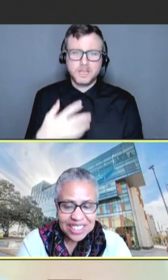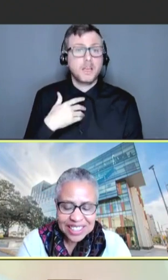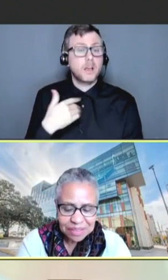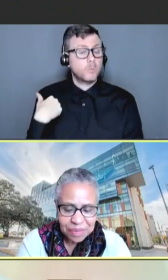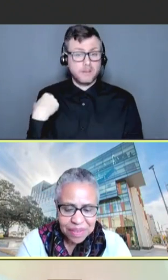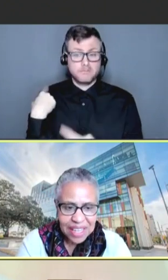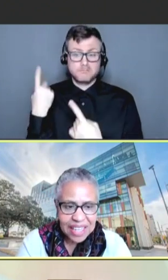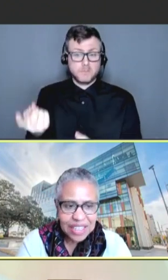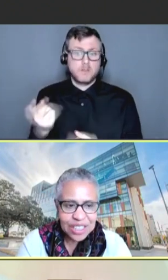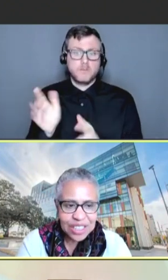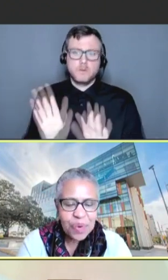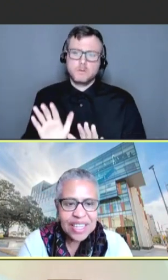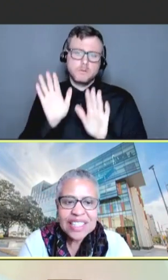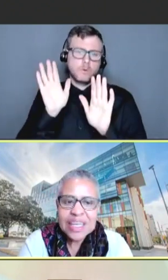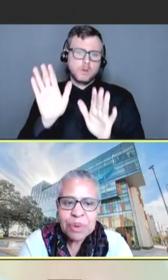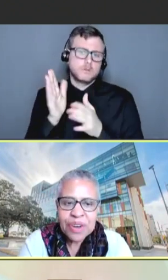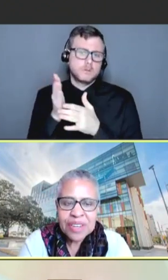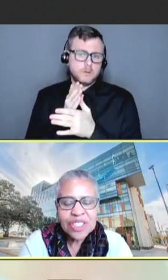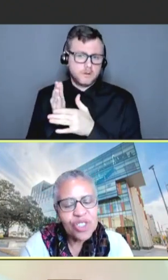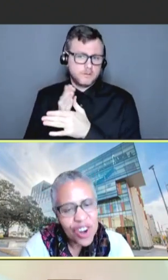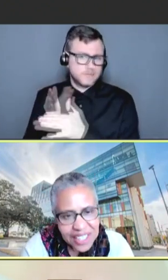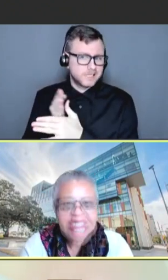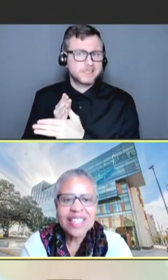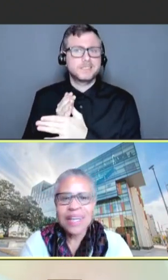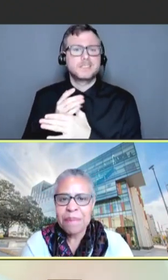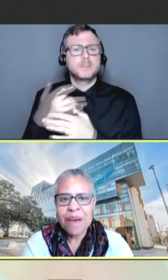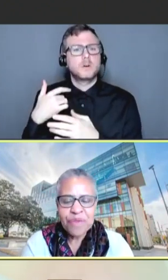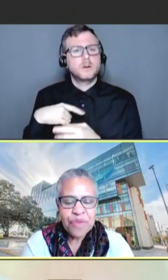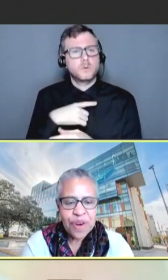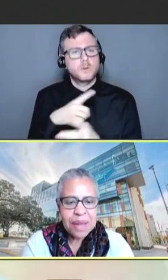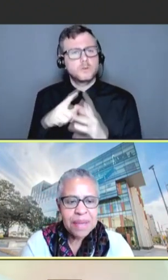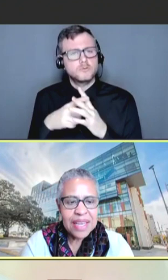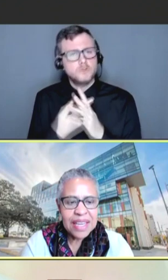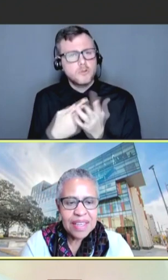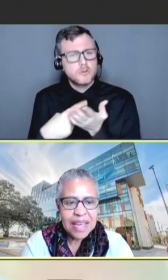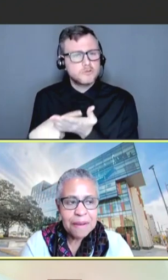in certain ways, as we're starting to think about framing the